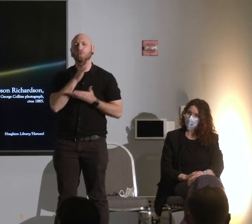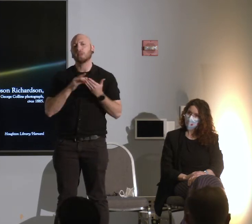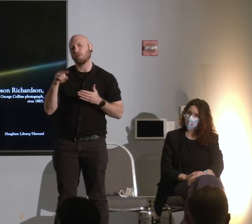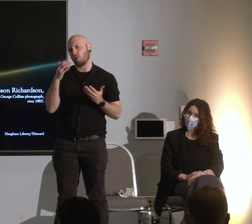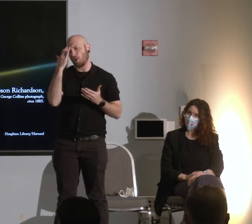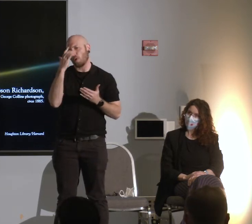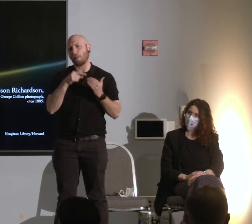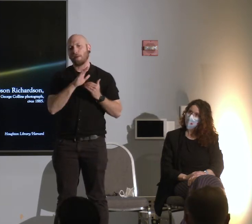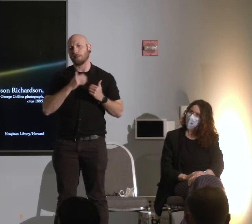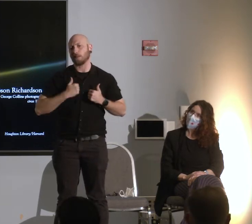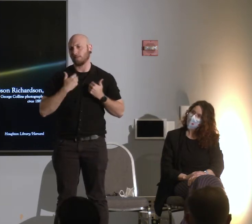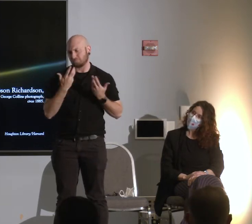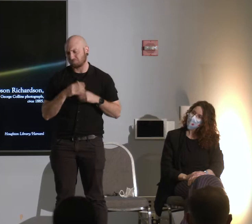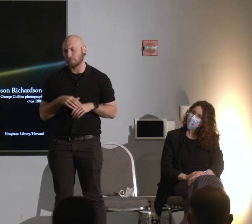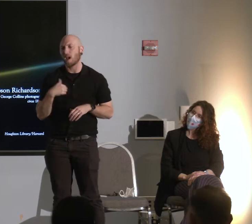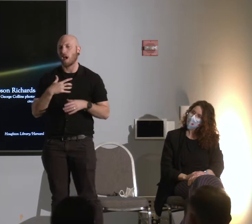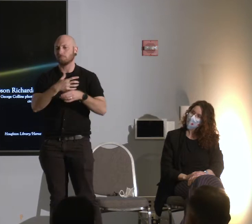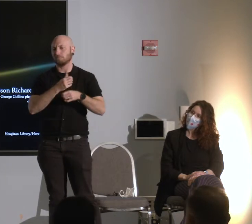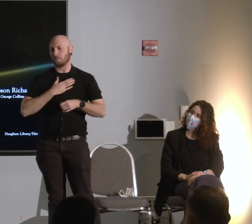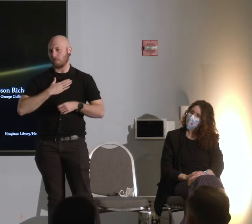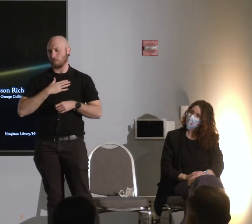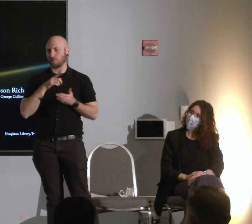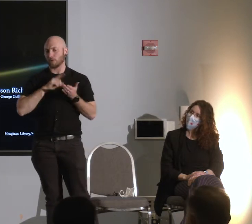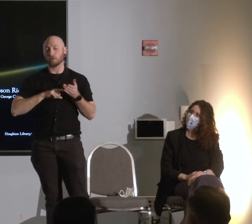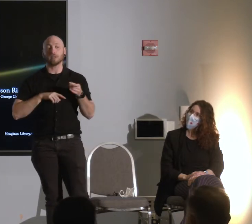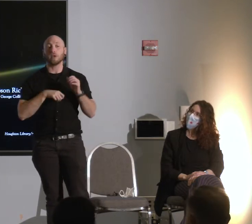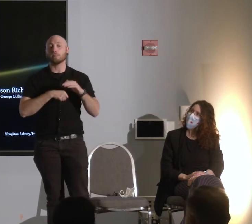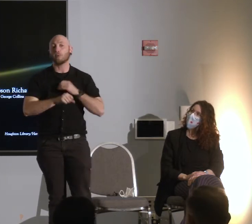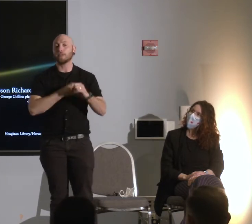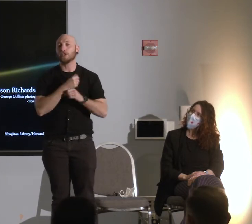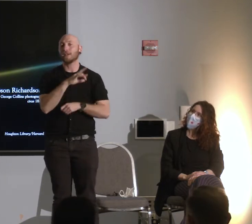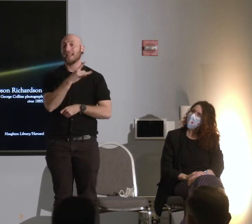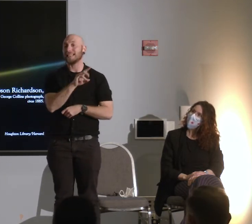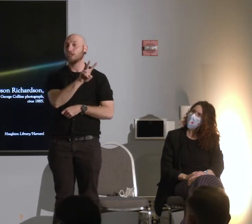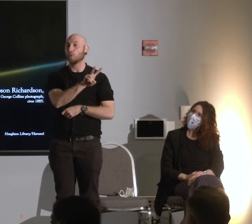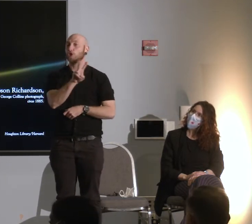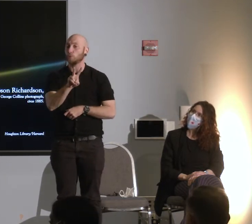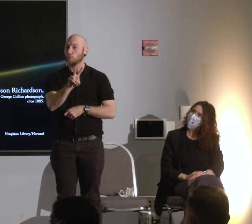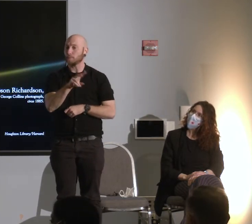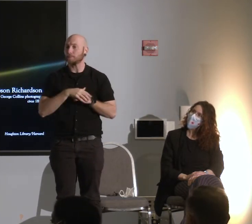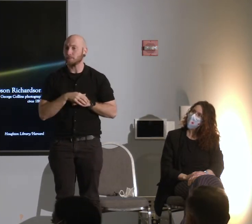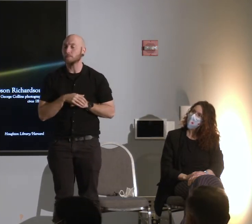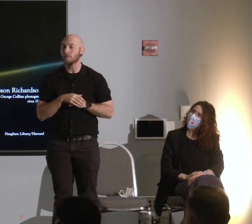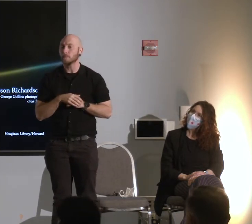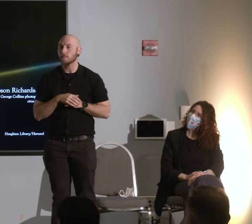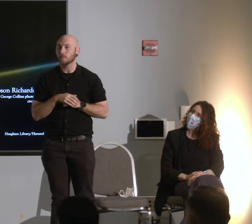you my version of it, if you will. Frederick Olmstead was born in 1822, which fortuitously